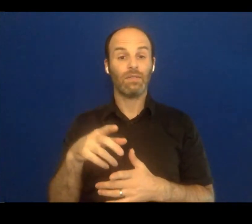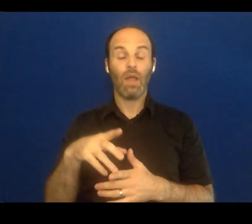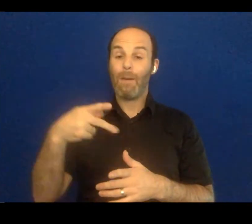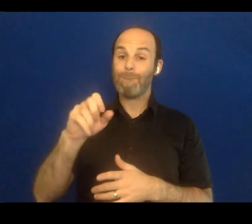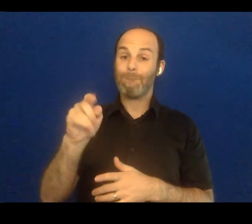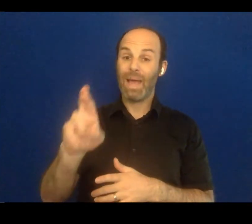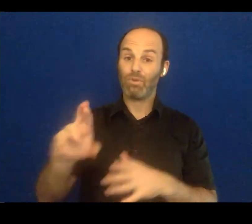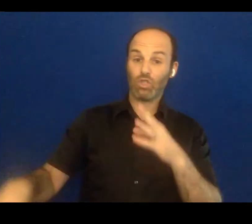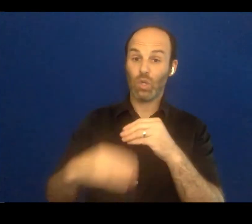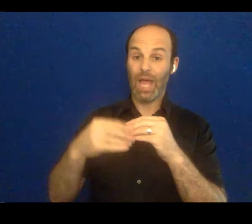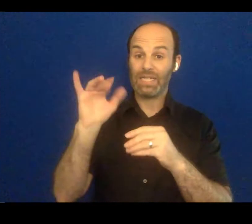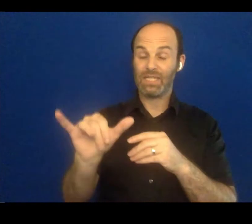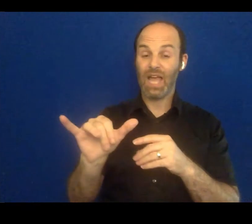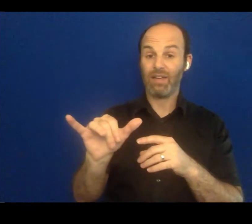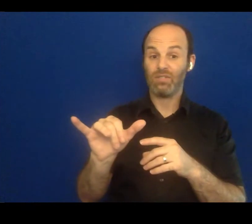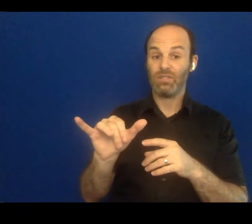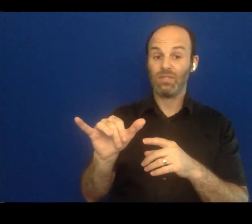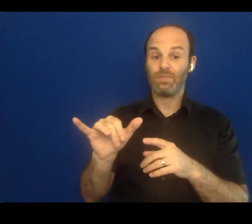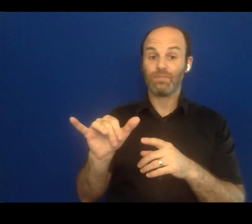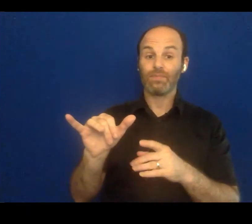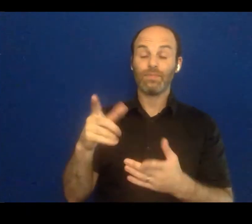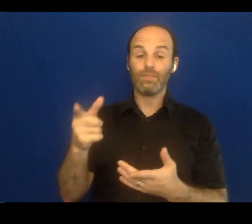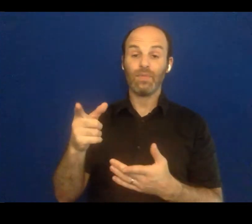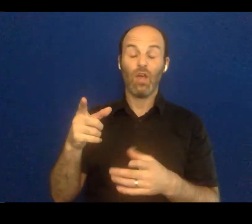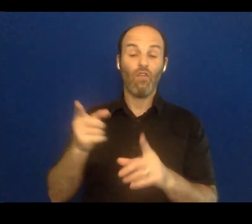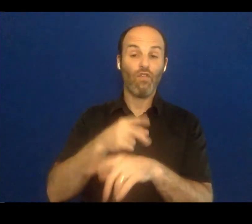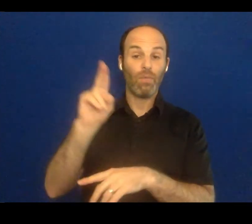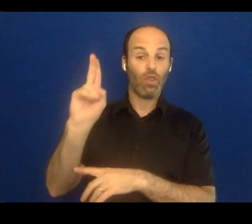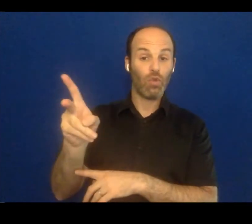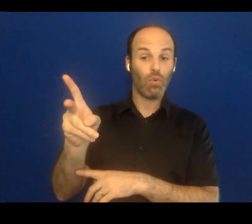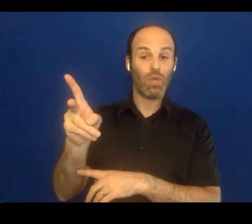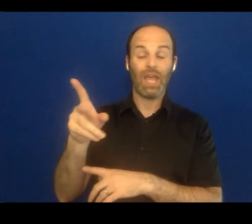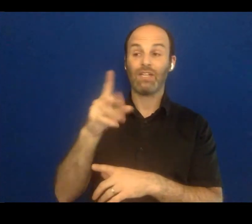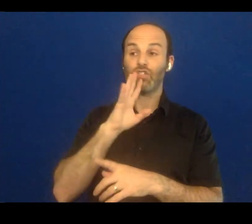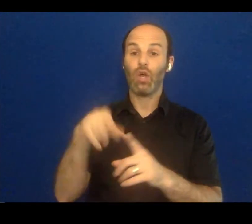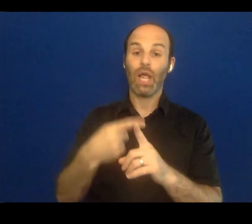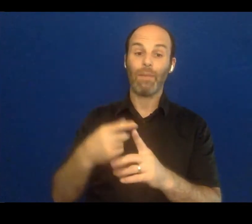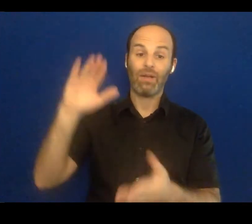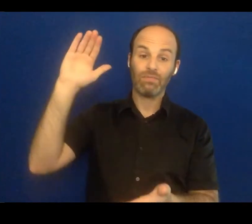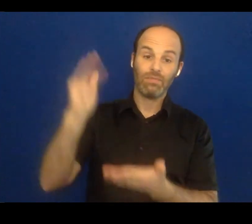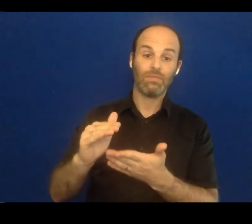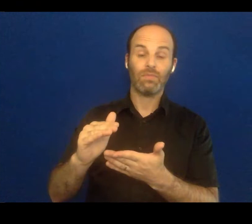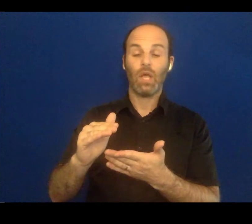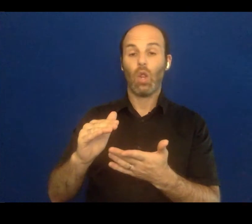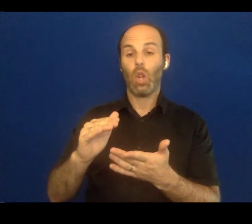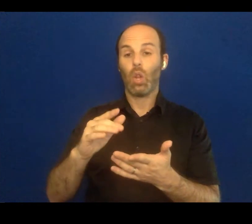AREAS COMING OUT FROM THE UK LOWER QUALITY OR LESS USE OF THE